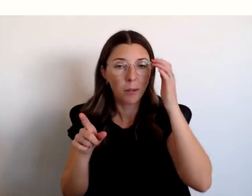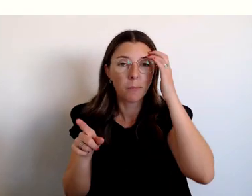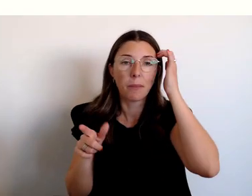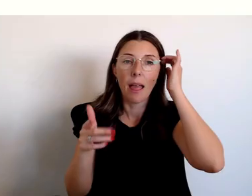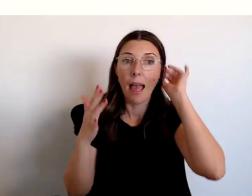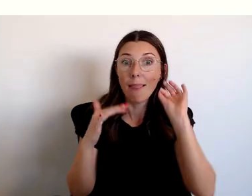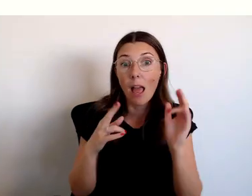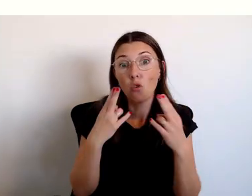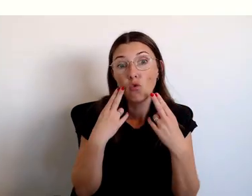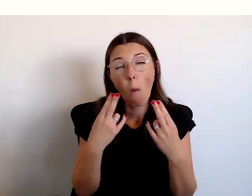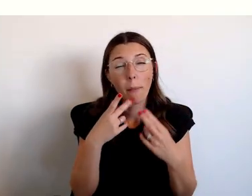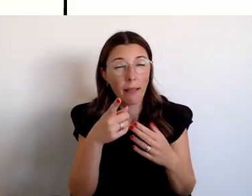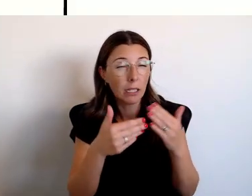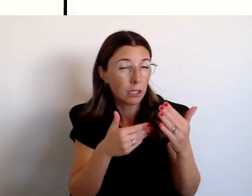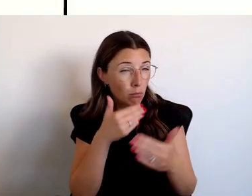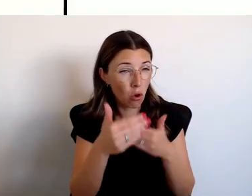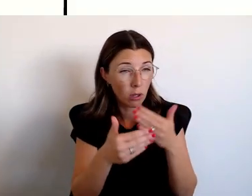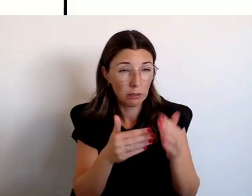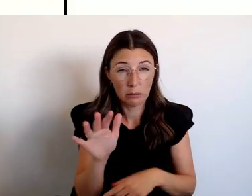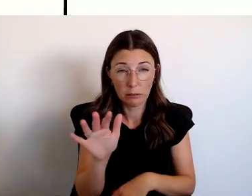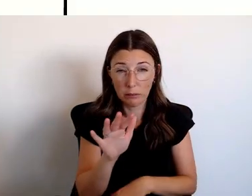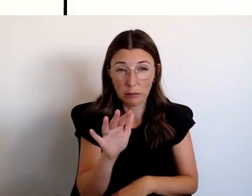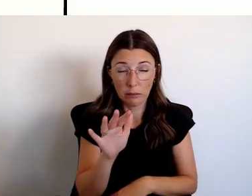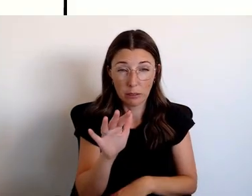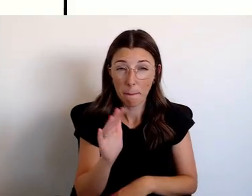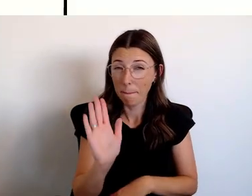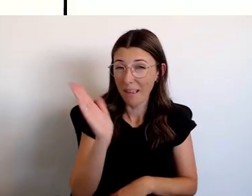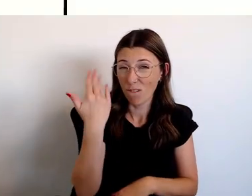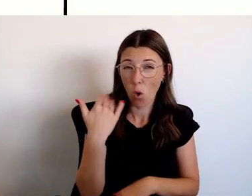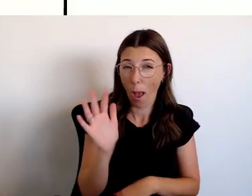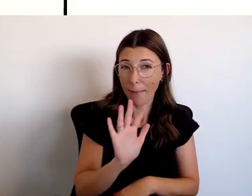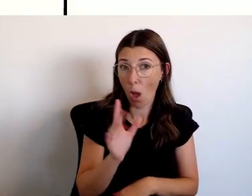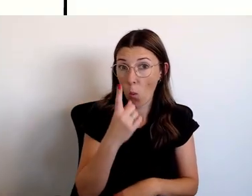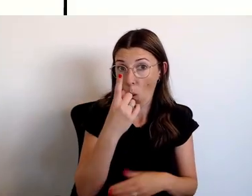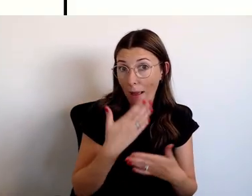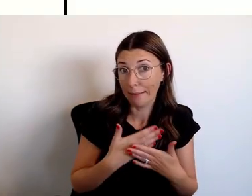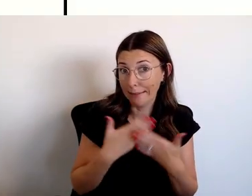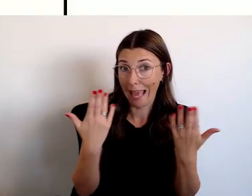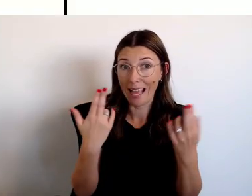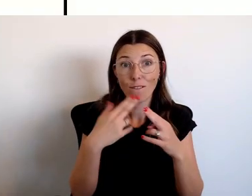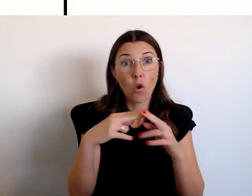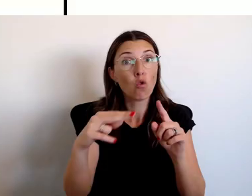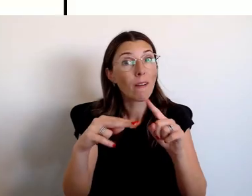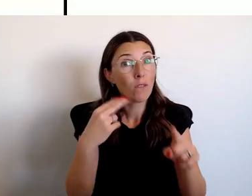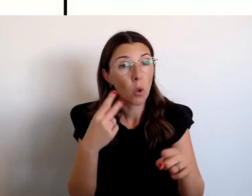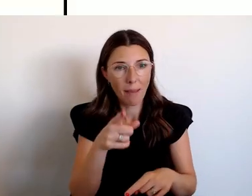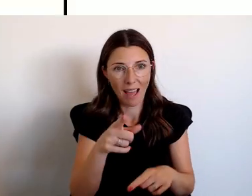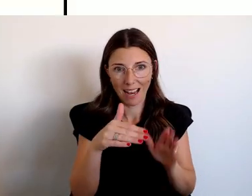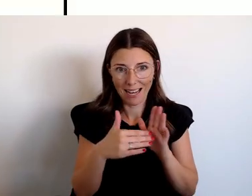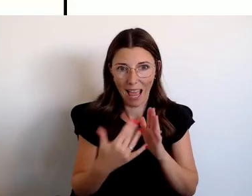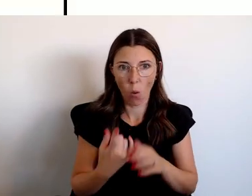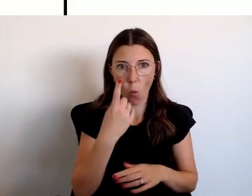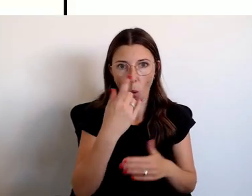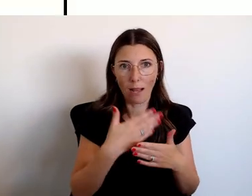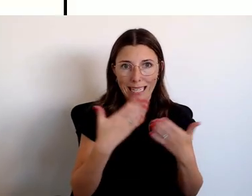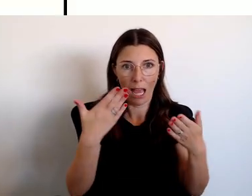And typically, this process would have taken at least a day to get to the review phase. And what you now see happening is a day's work in